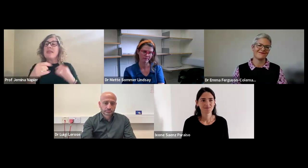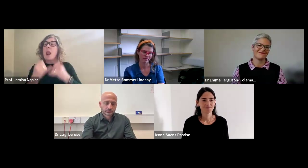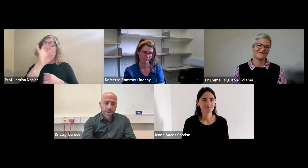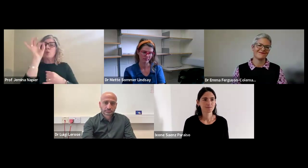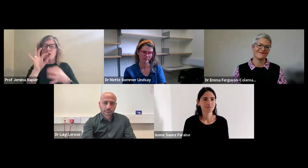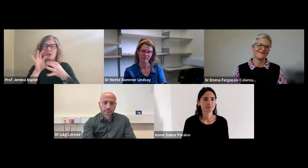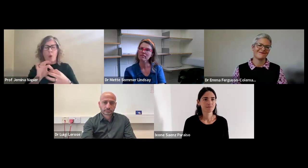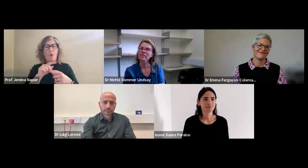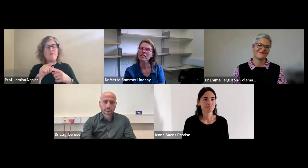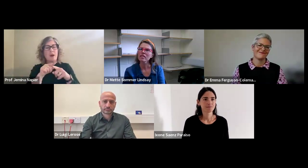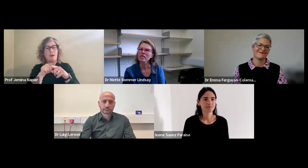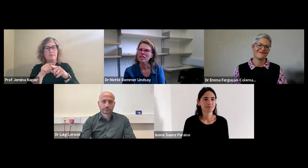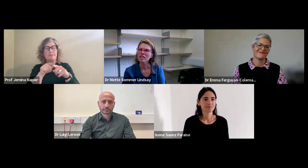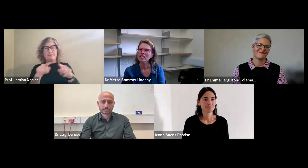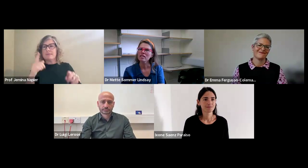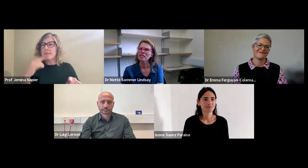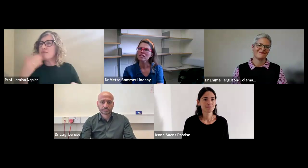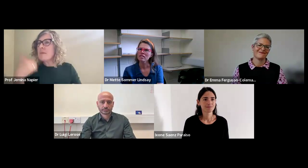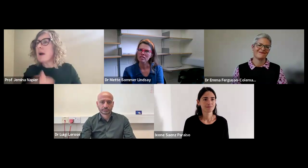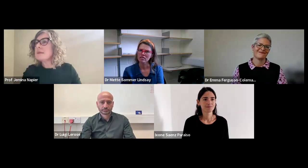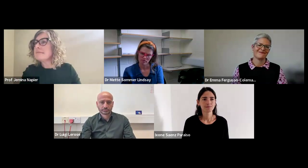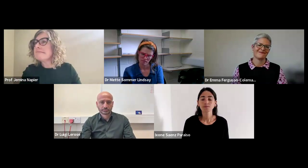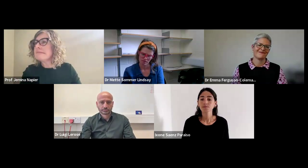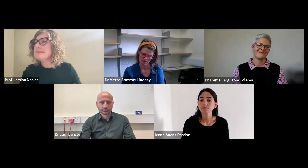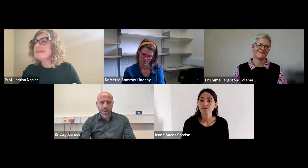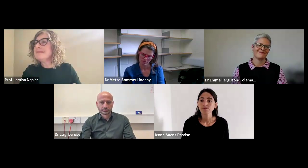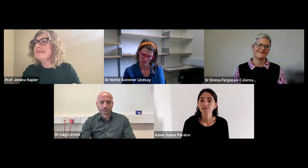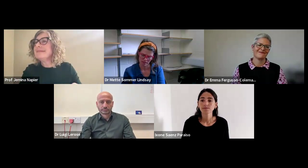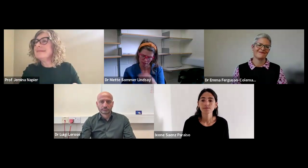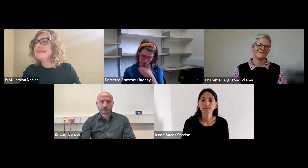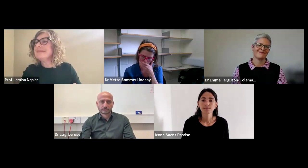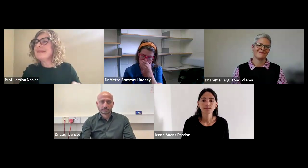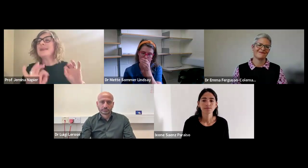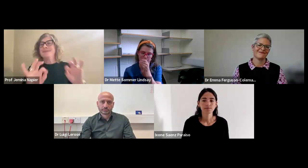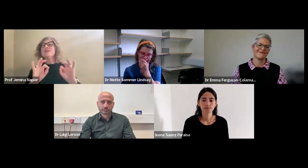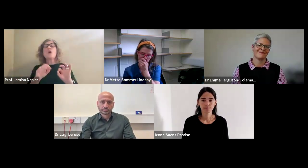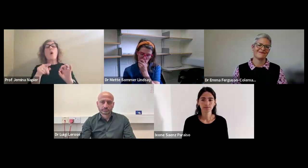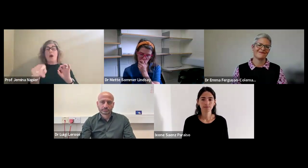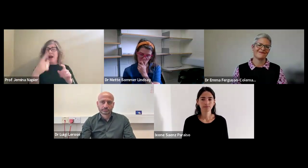discussion, but the last question that we have formally... (let me just remind myself of it...)